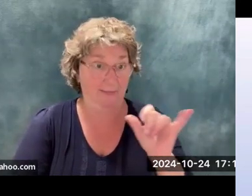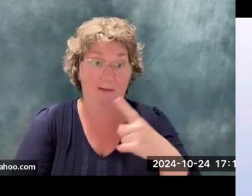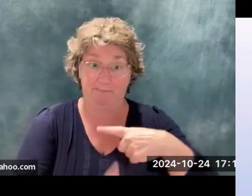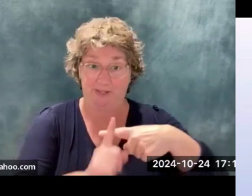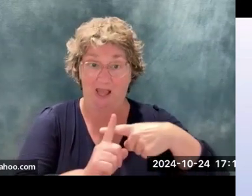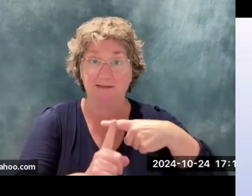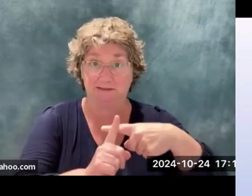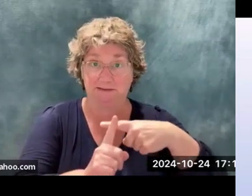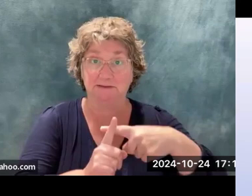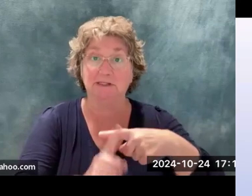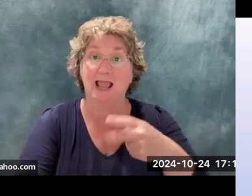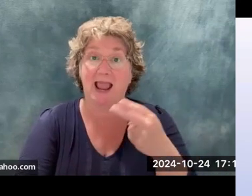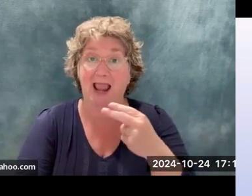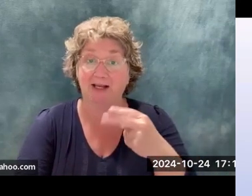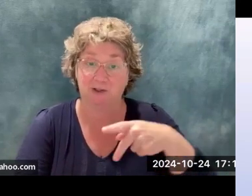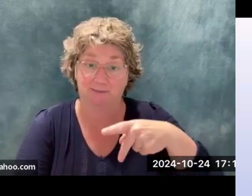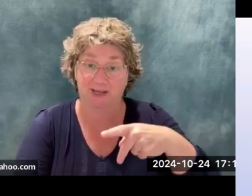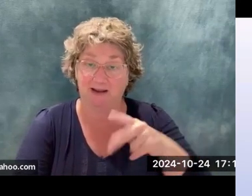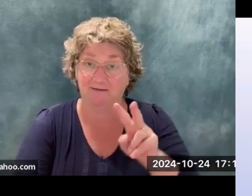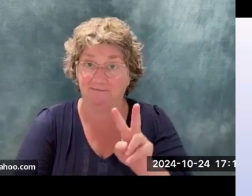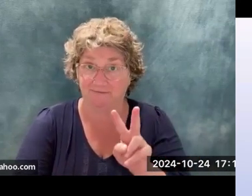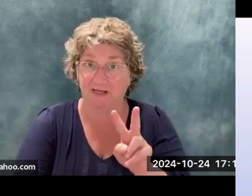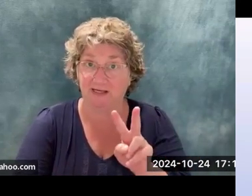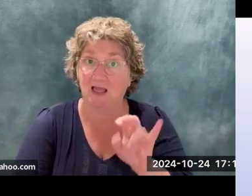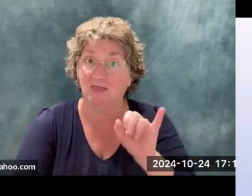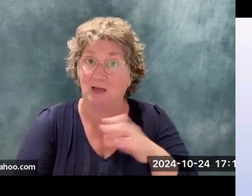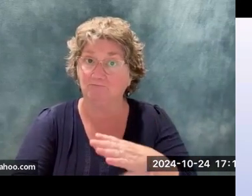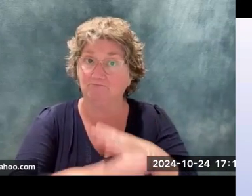meningococcemia, which is a brain disease.